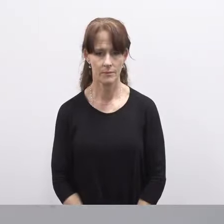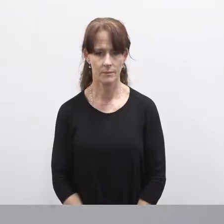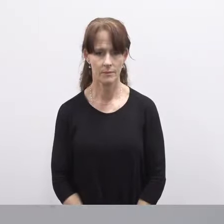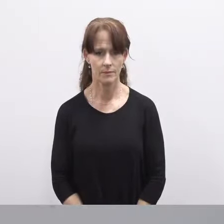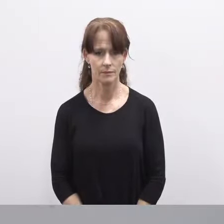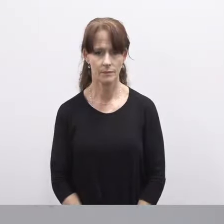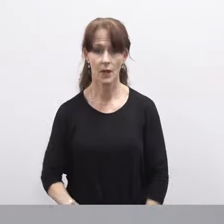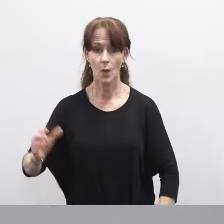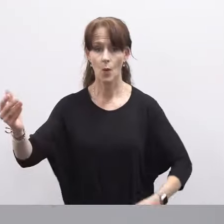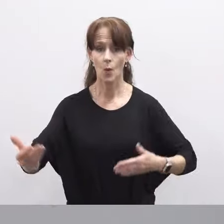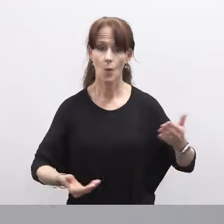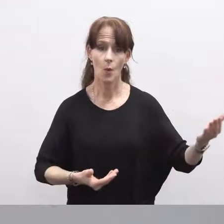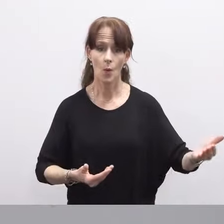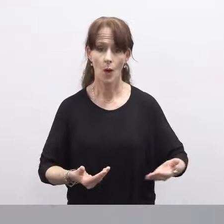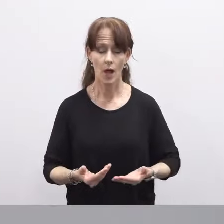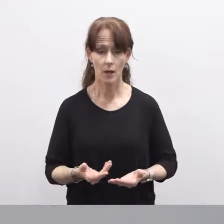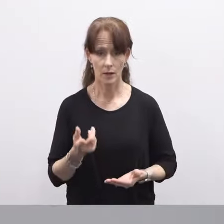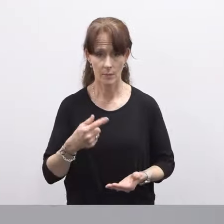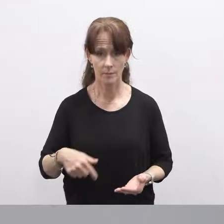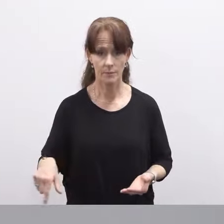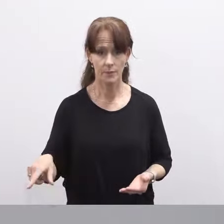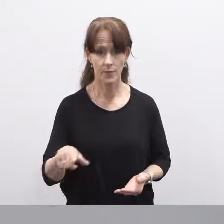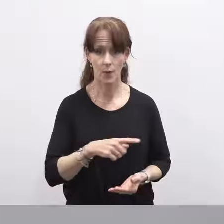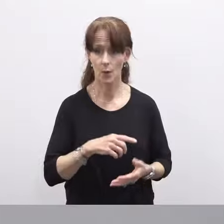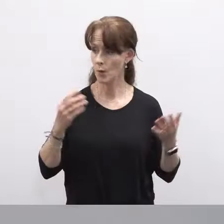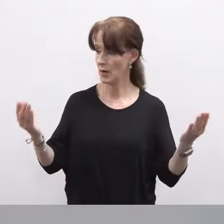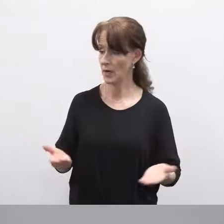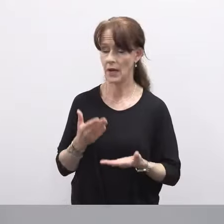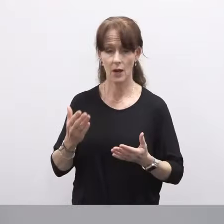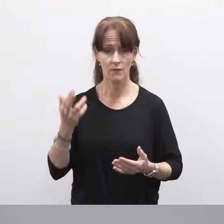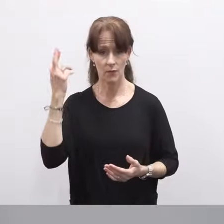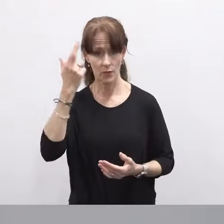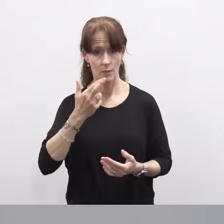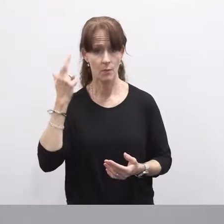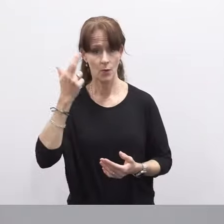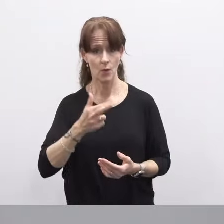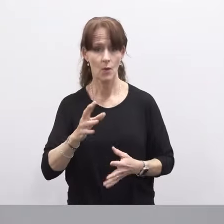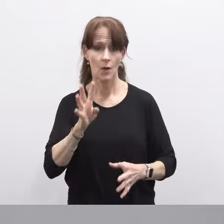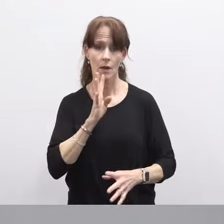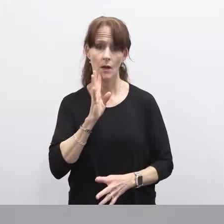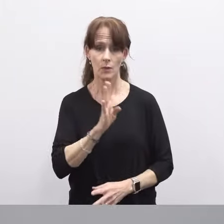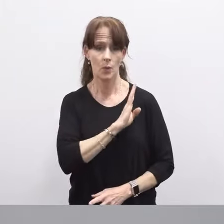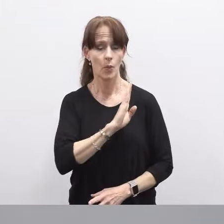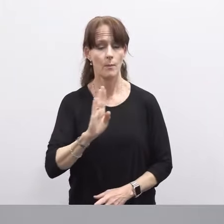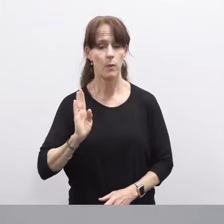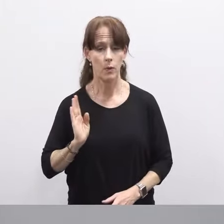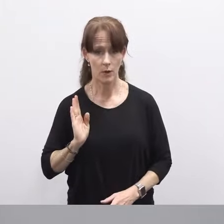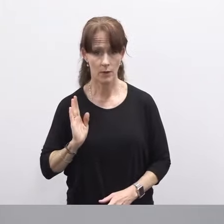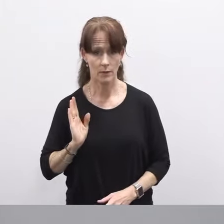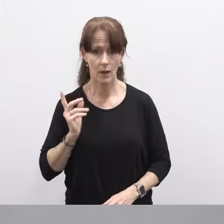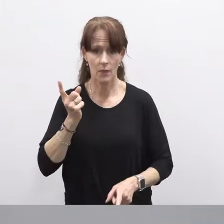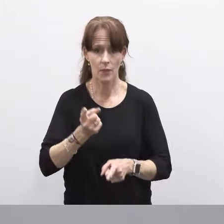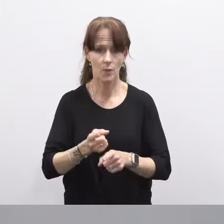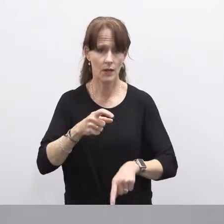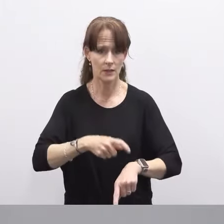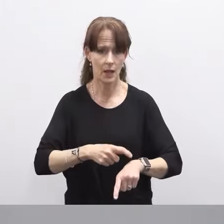We welcome those, (coughs) excuse me, who are here purposes of addressing the board at the proper time and in the order of their request,